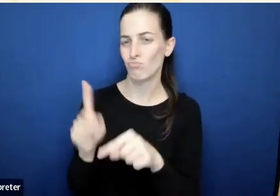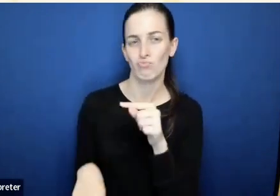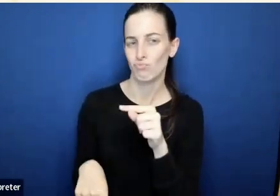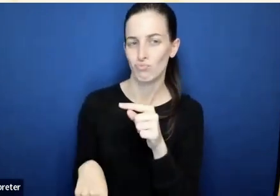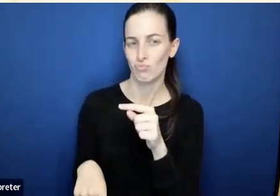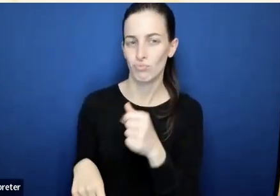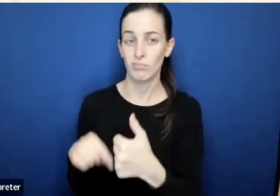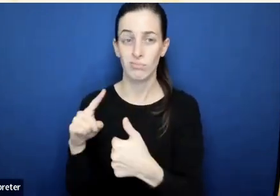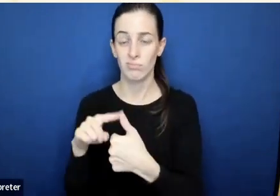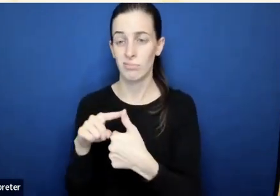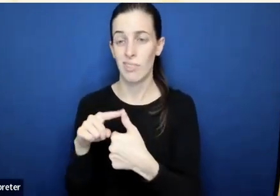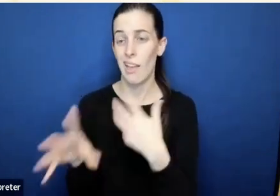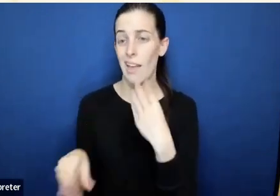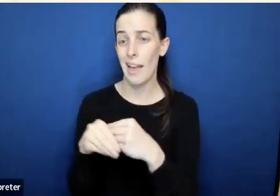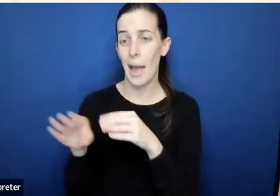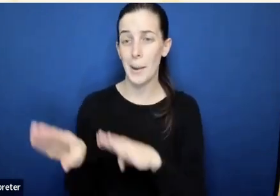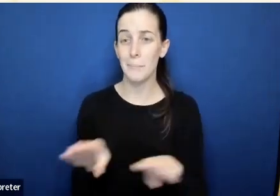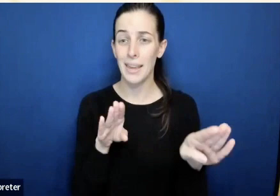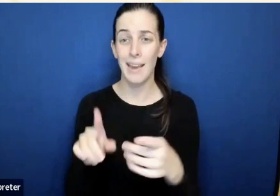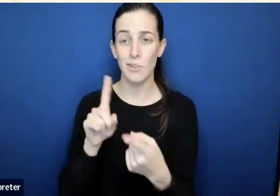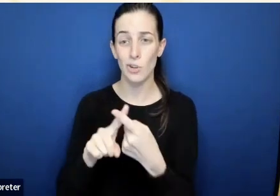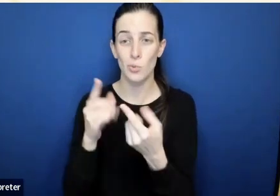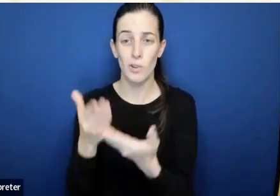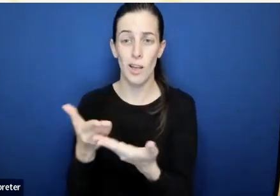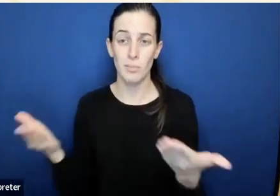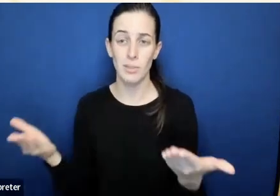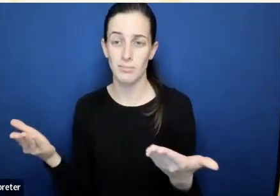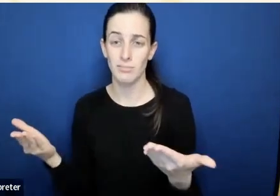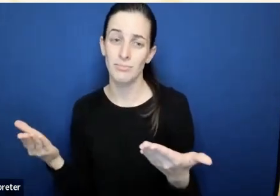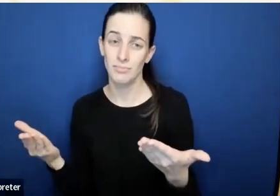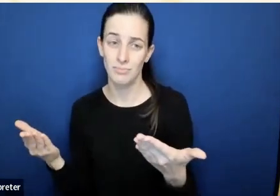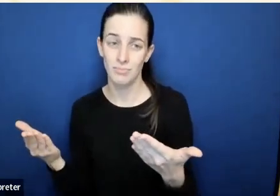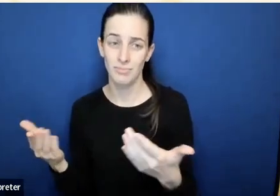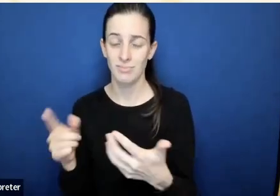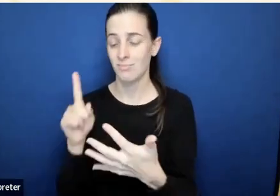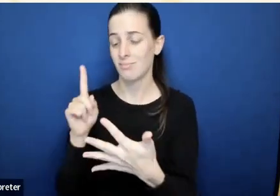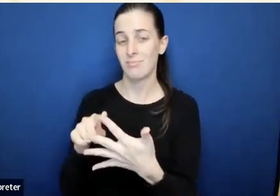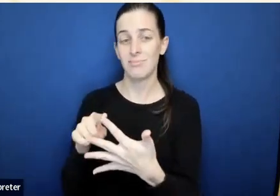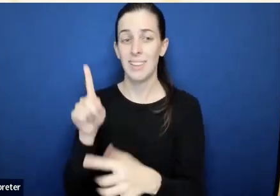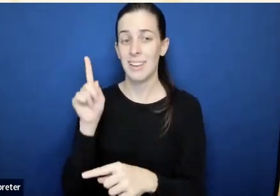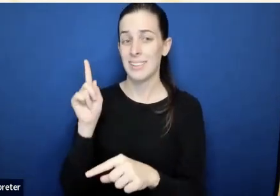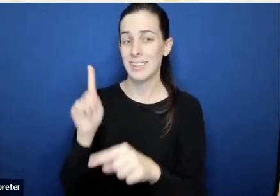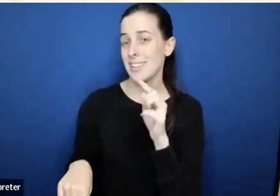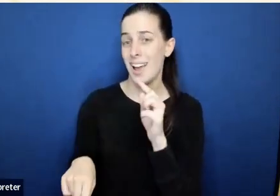ARIA cannot add behavior to an element. It cannot change the appearance of an element,